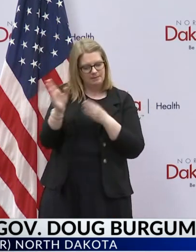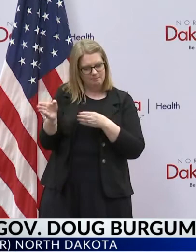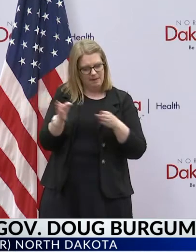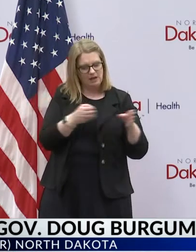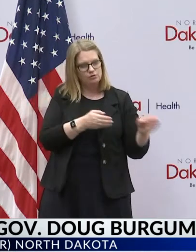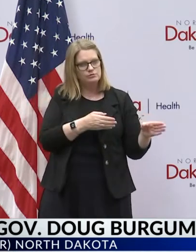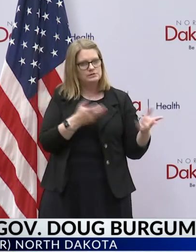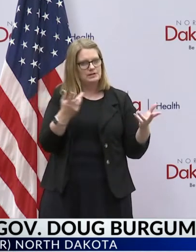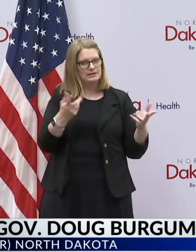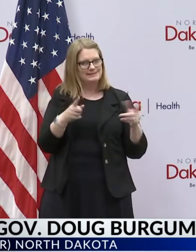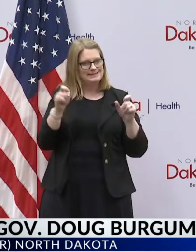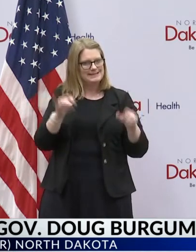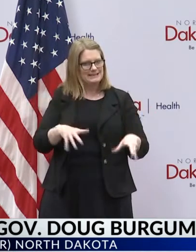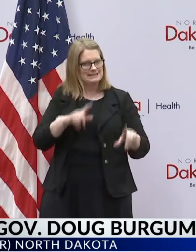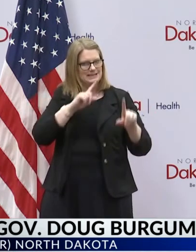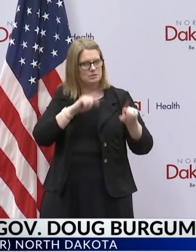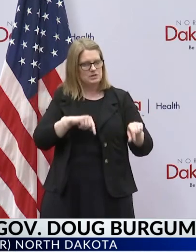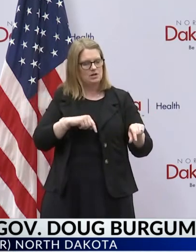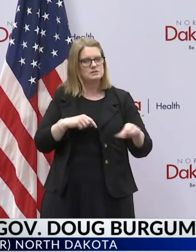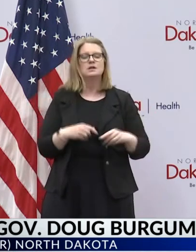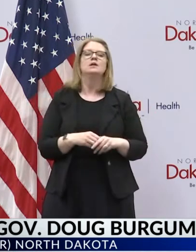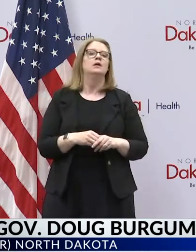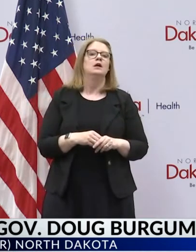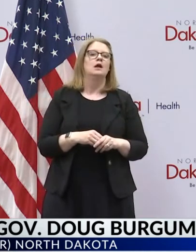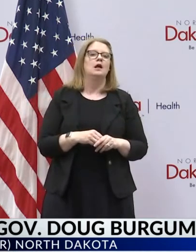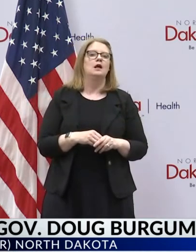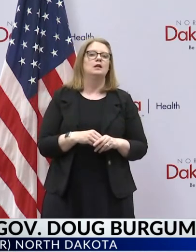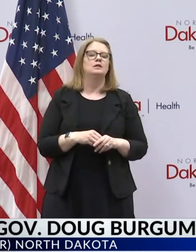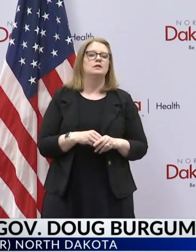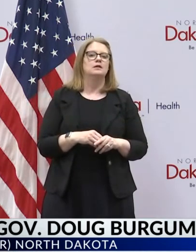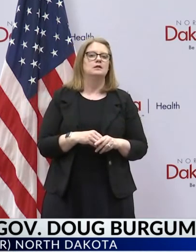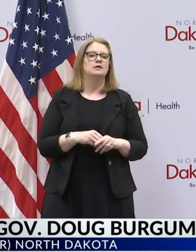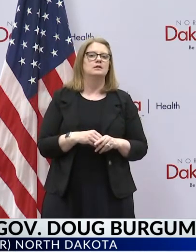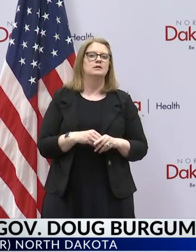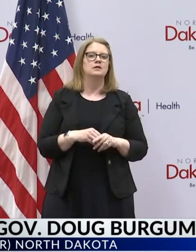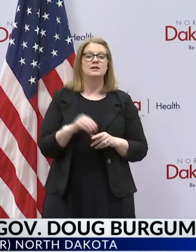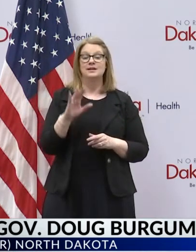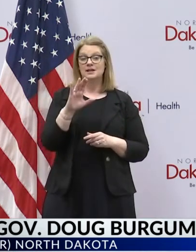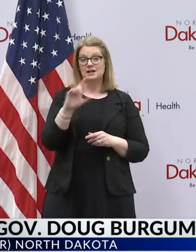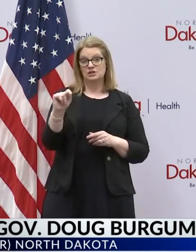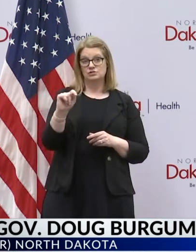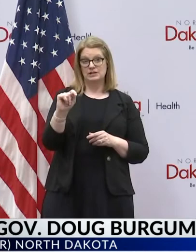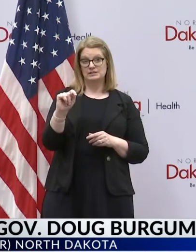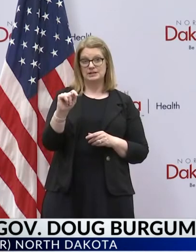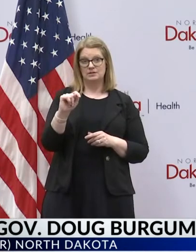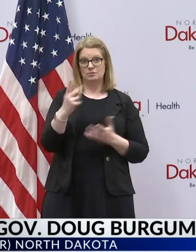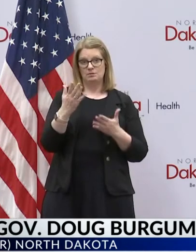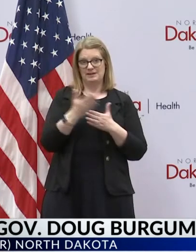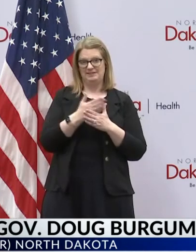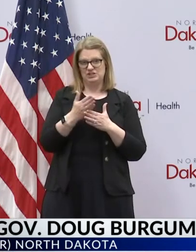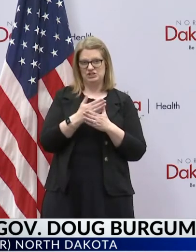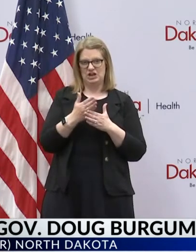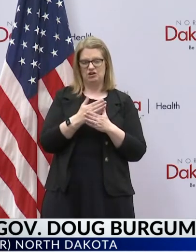THAT THERE ARE MANY FACTORS THAT UNDERLIE DEMOGRAPHIC PATTERNS IN TESTING AND TEST RESULTS. AND MOST NOTABLY, WE KNOW FROM